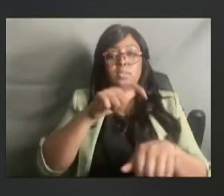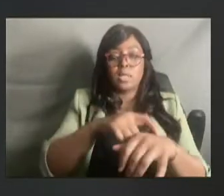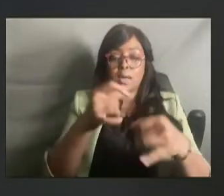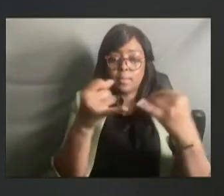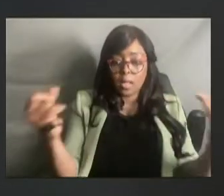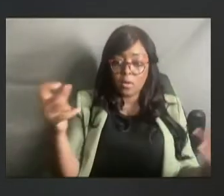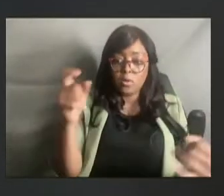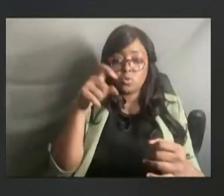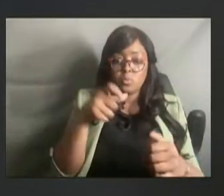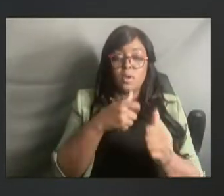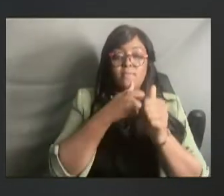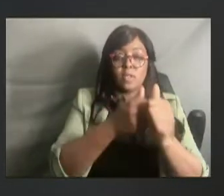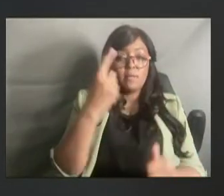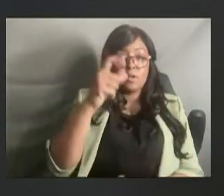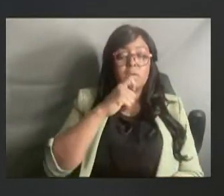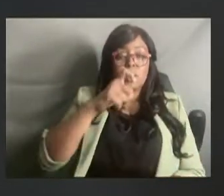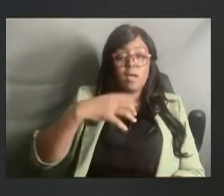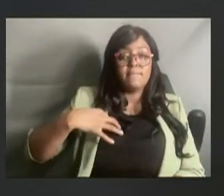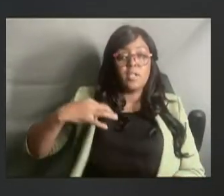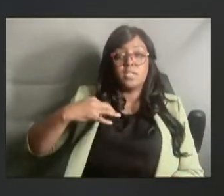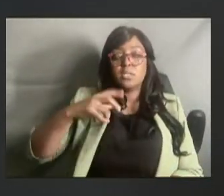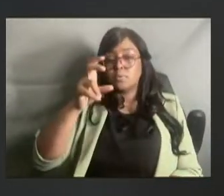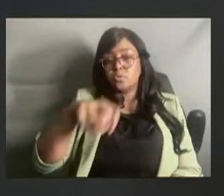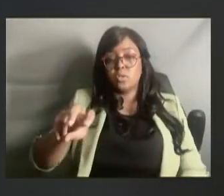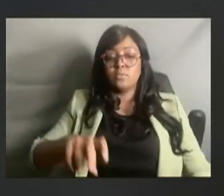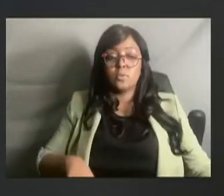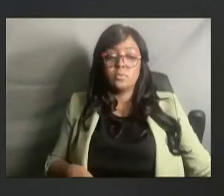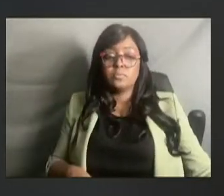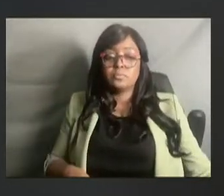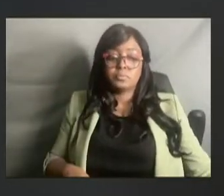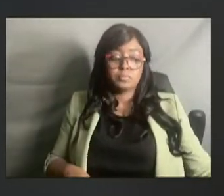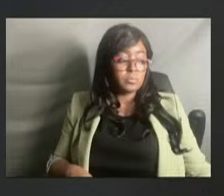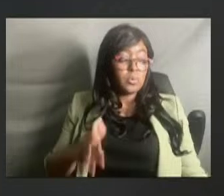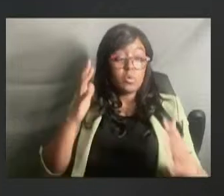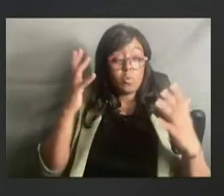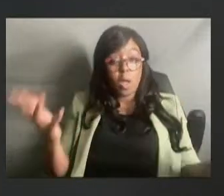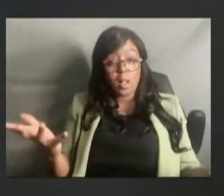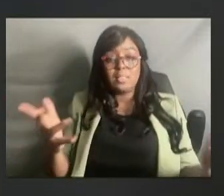MCE was not followed as procedure and timelines that